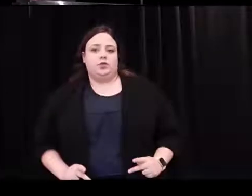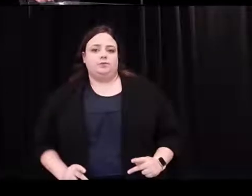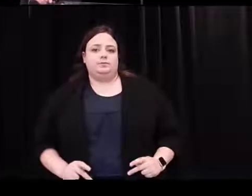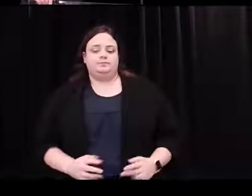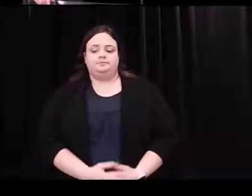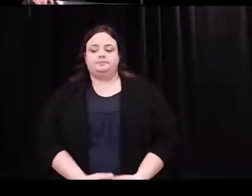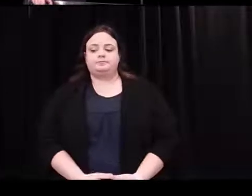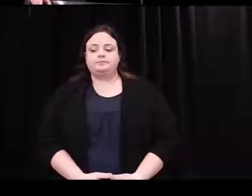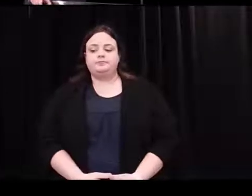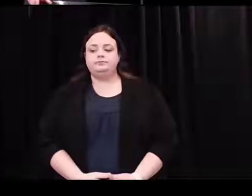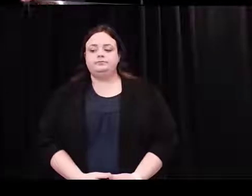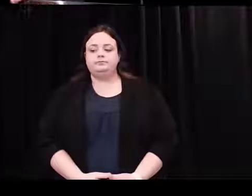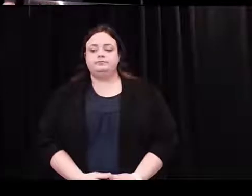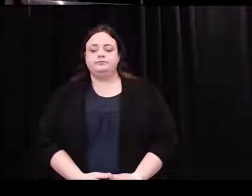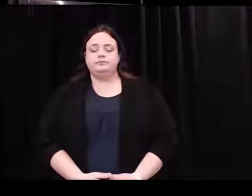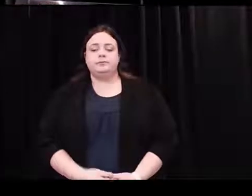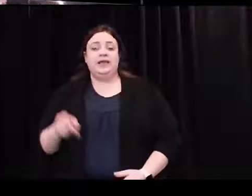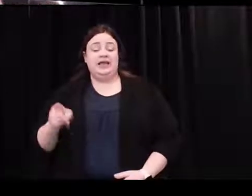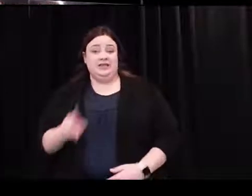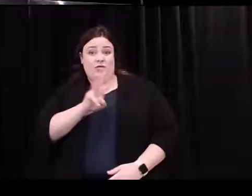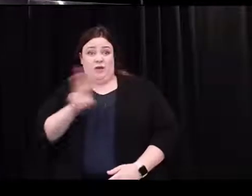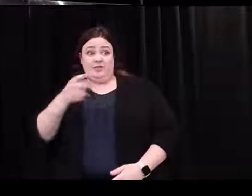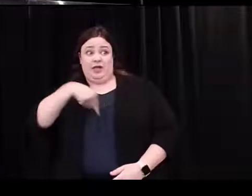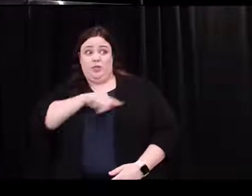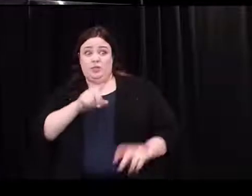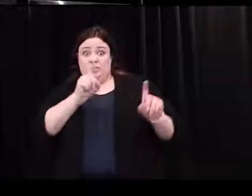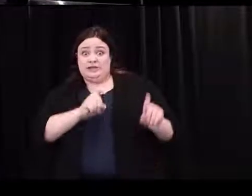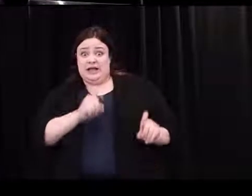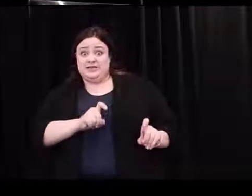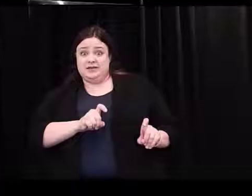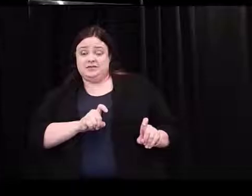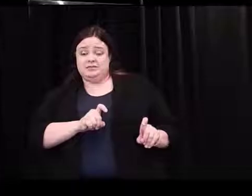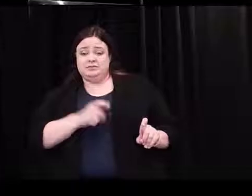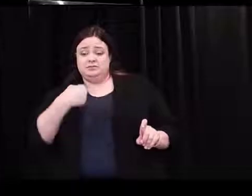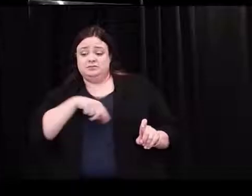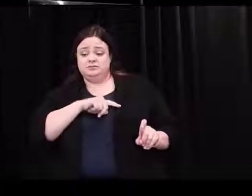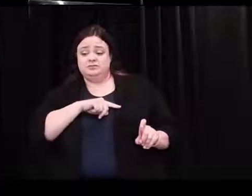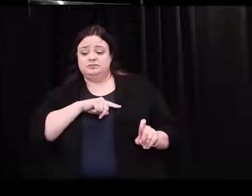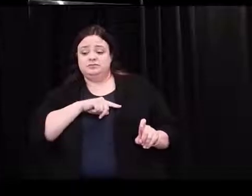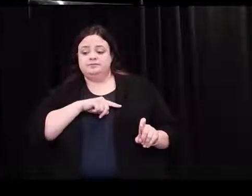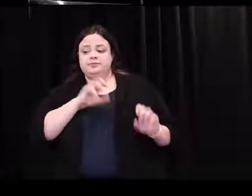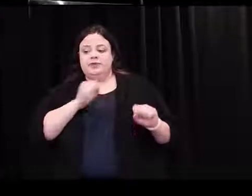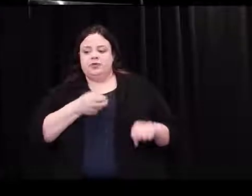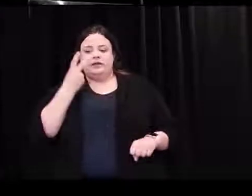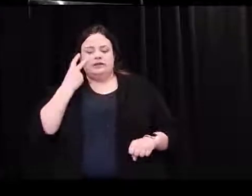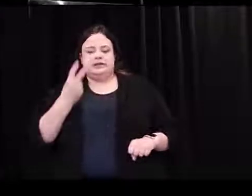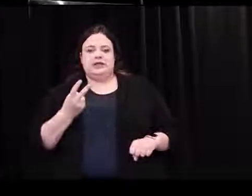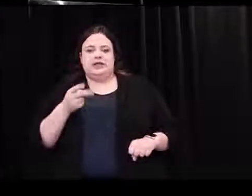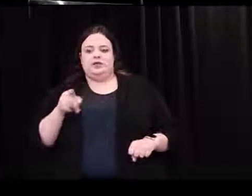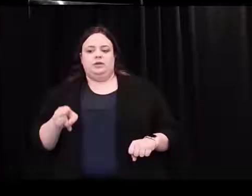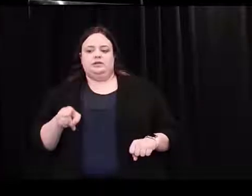And this was the website that we were testing. As you could see, it was a paragon of beautiful